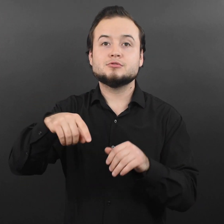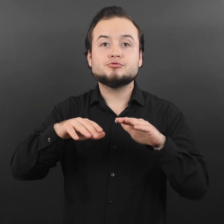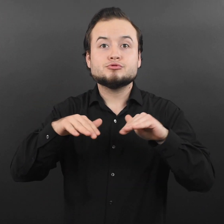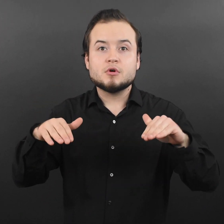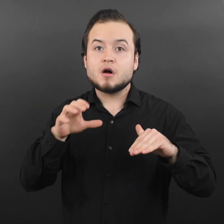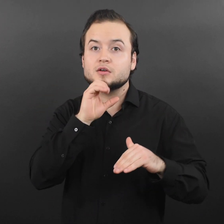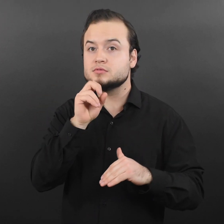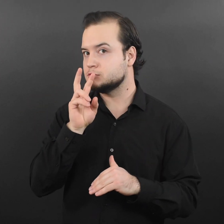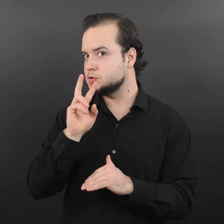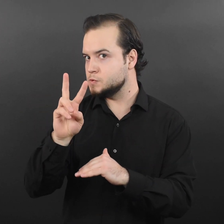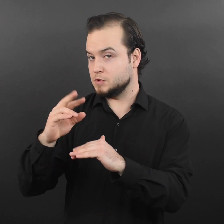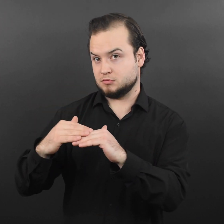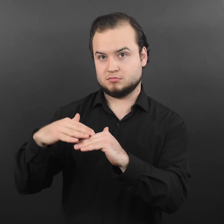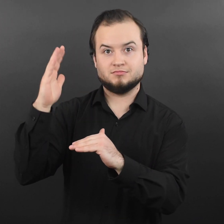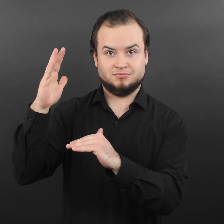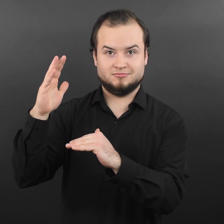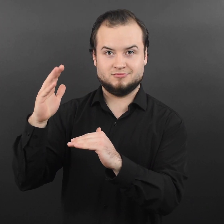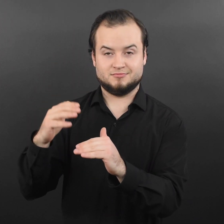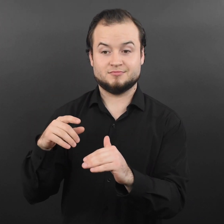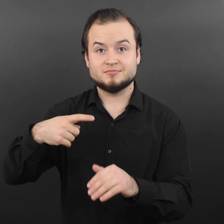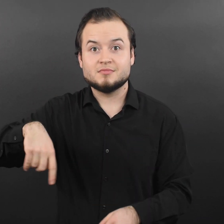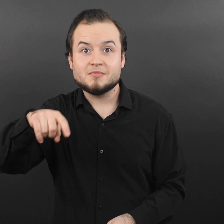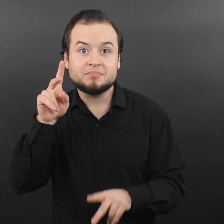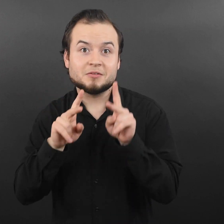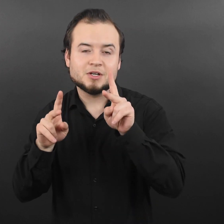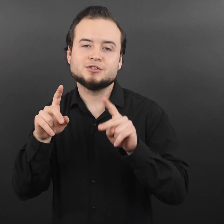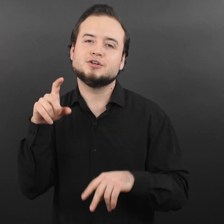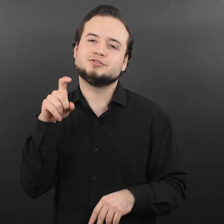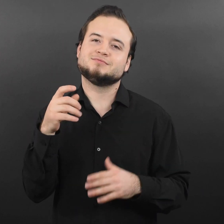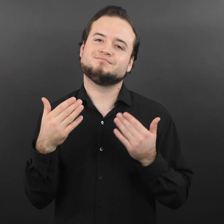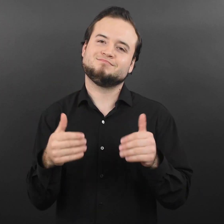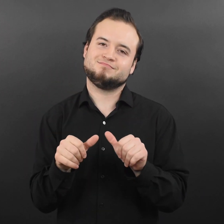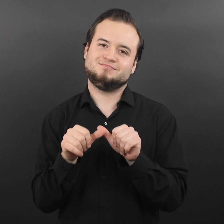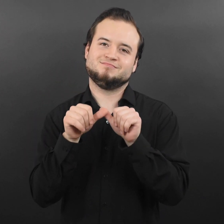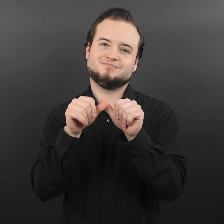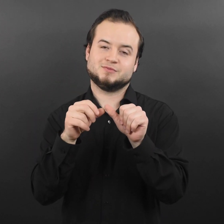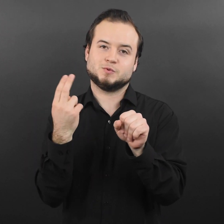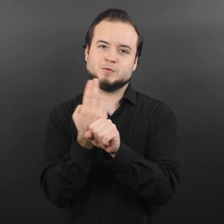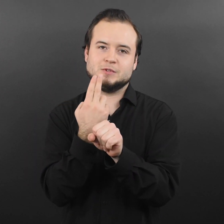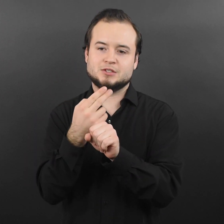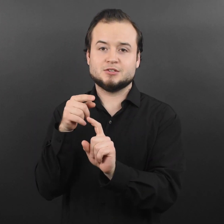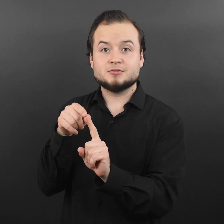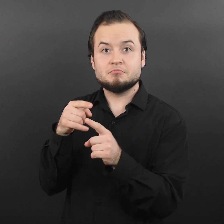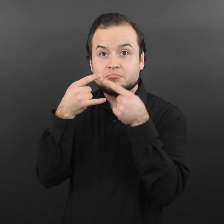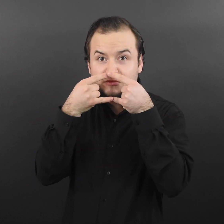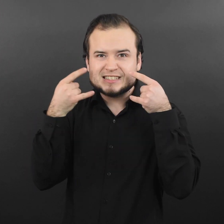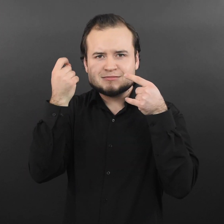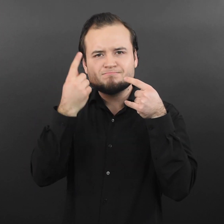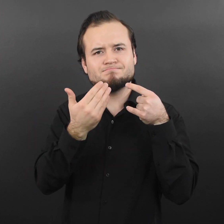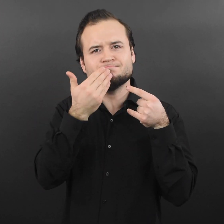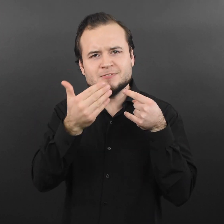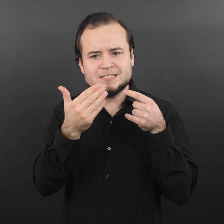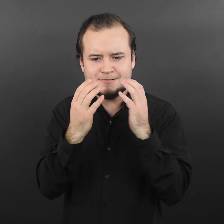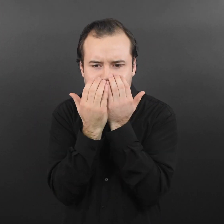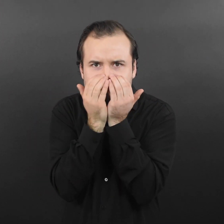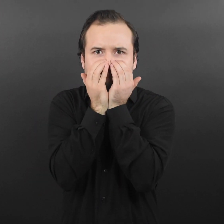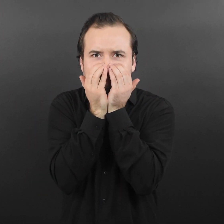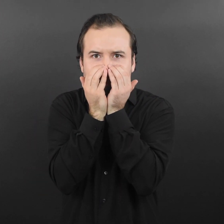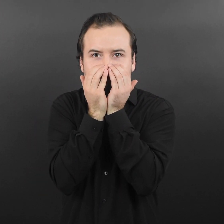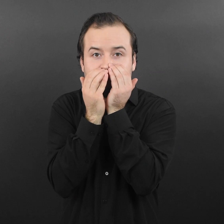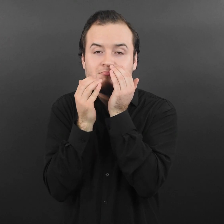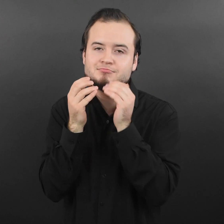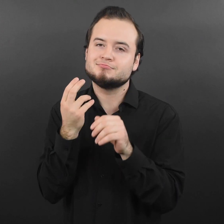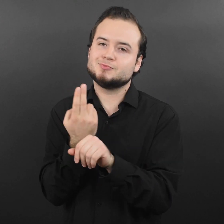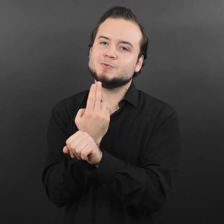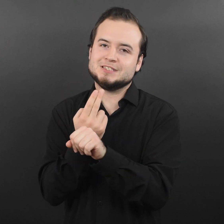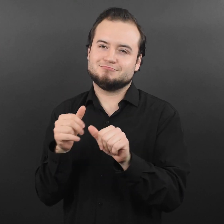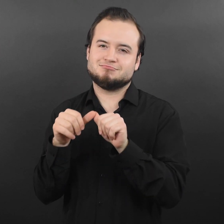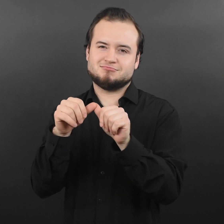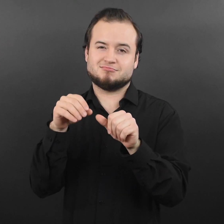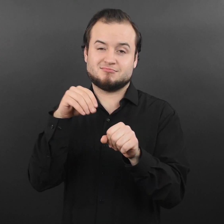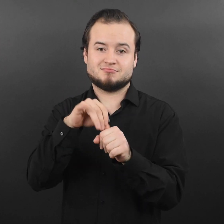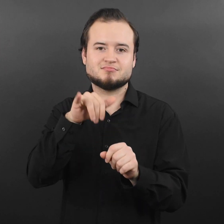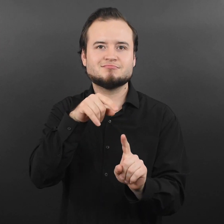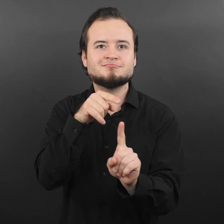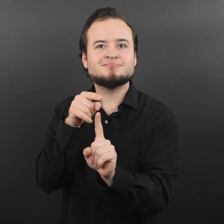should continue to wear well-fitted facemasks in the following settings,